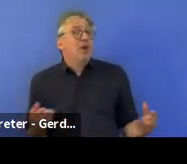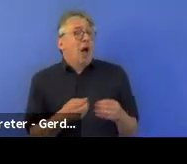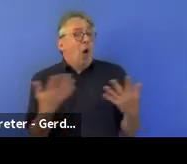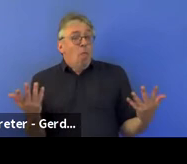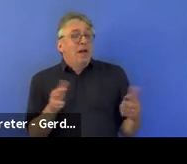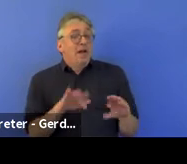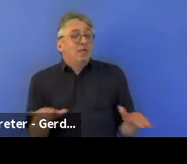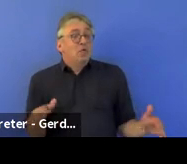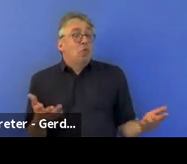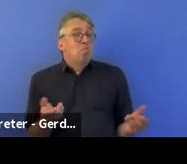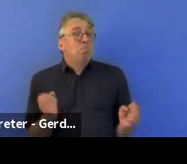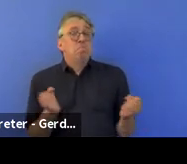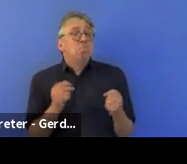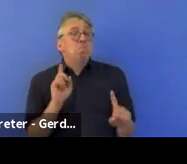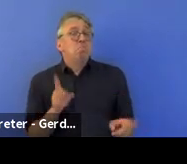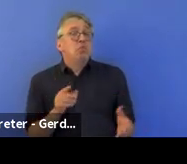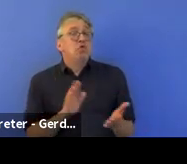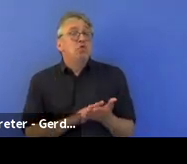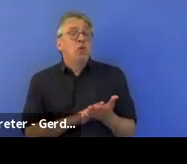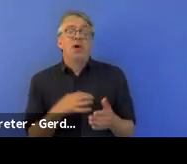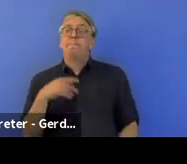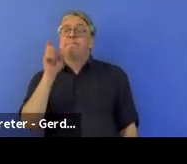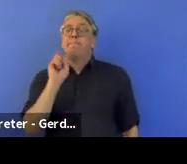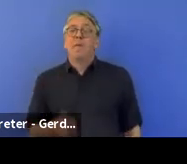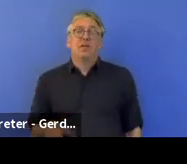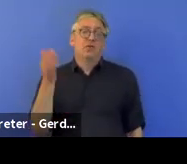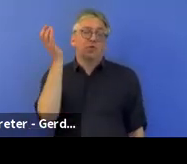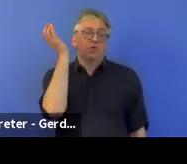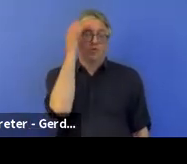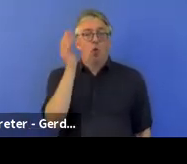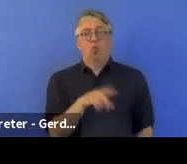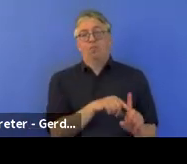are left out of efforts all together.